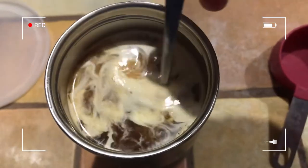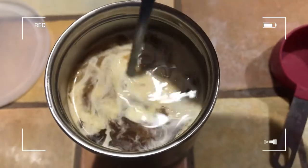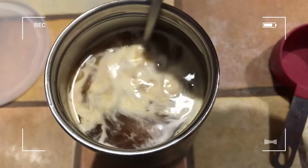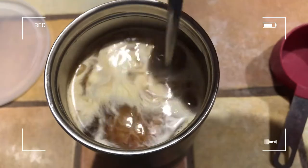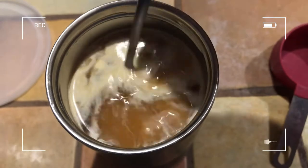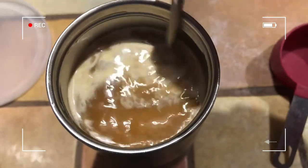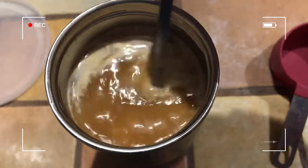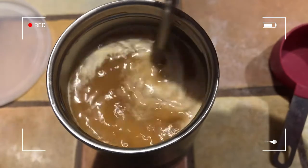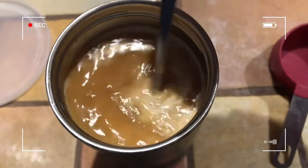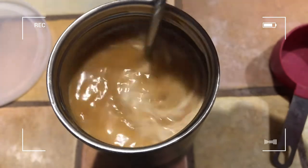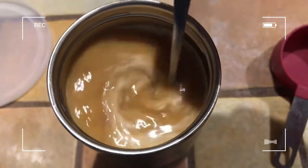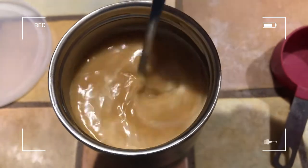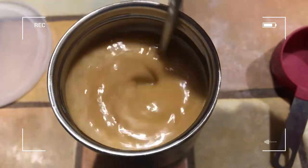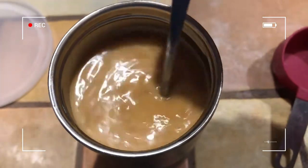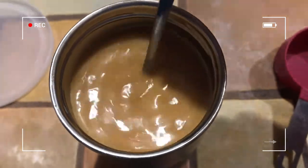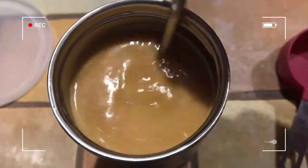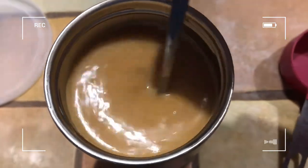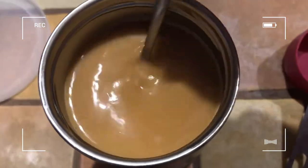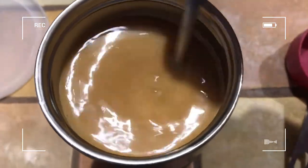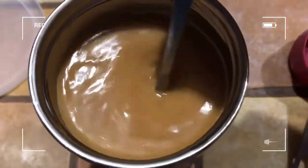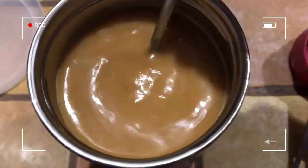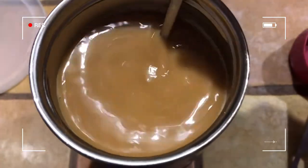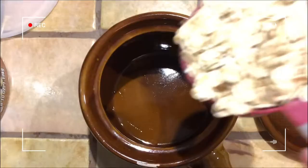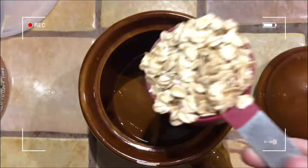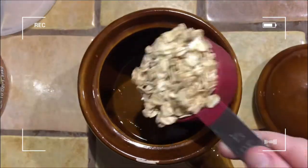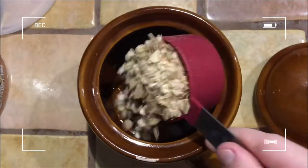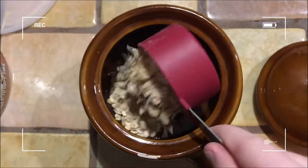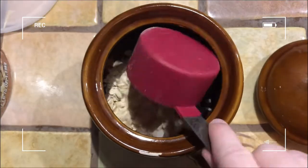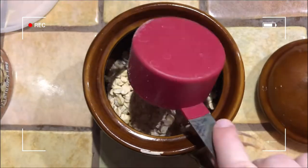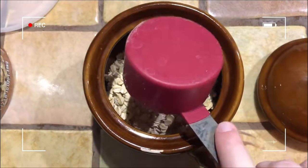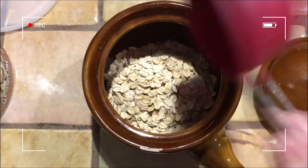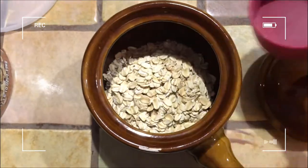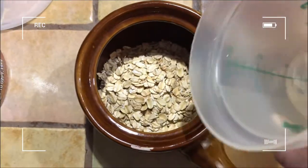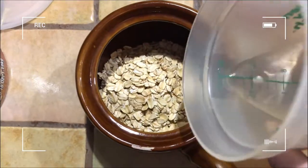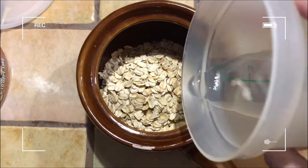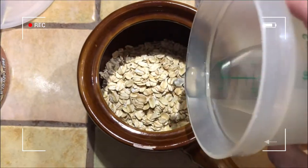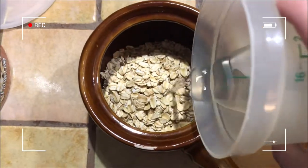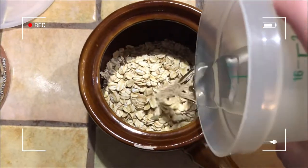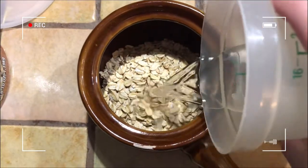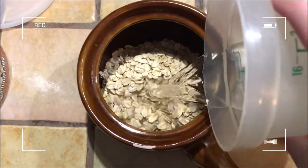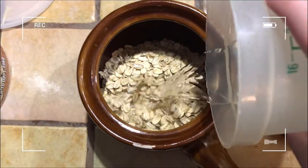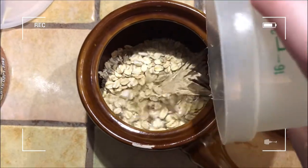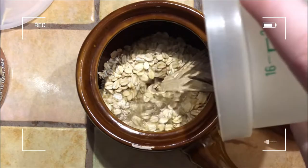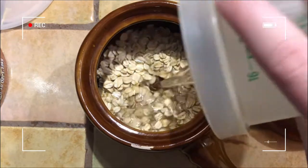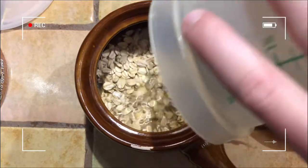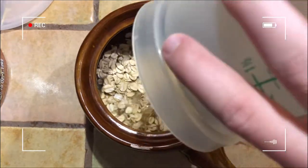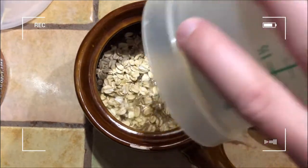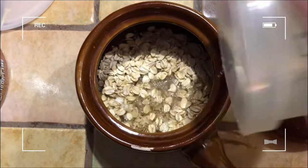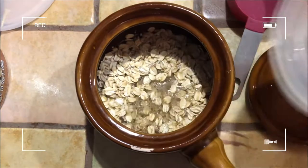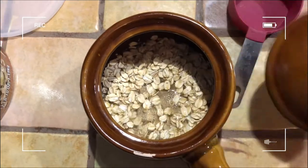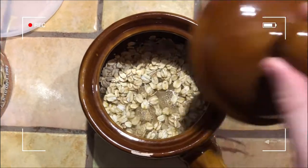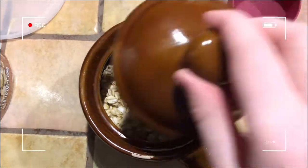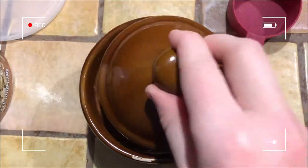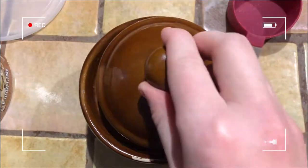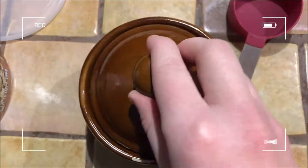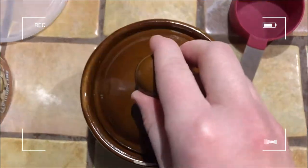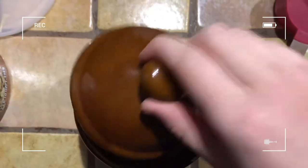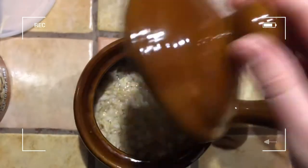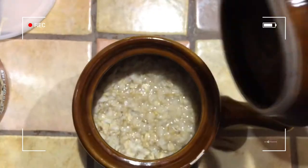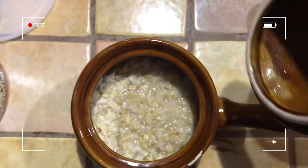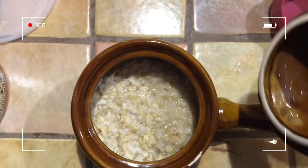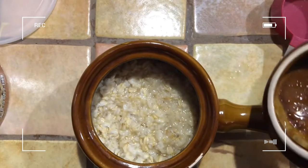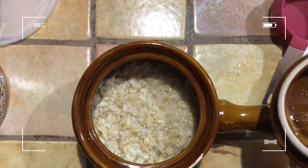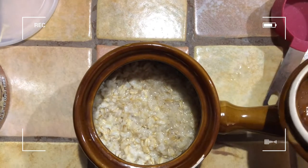*I promise I'll be with you as soon as I find a way up (ya).*